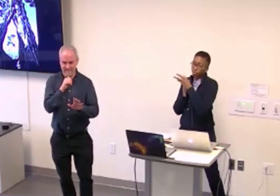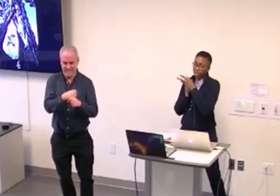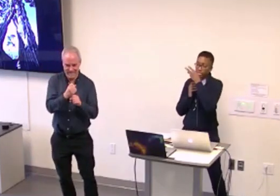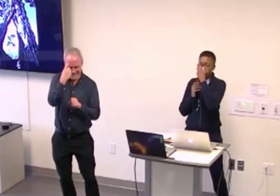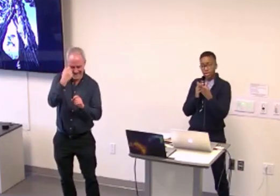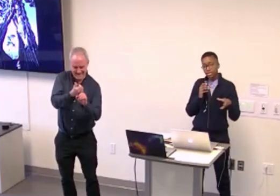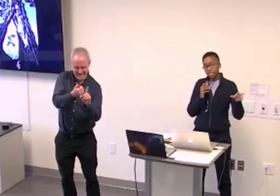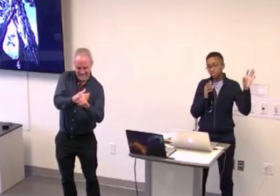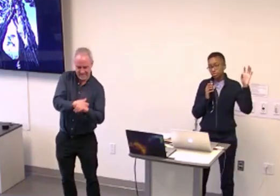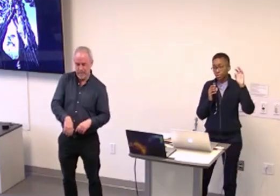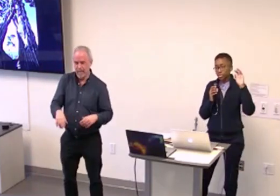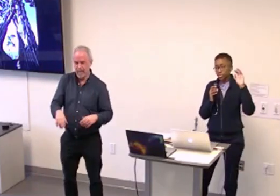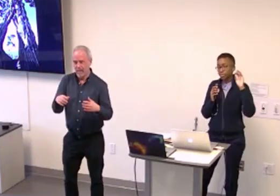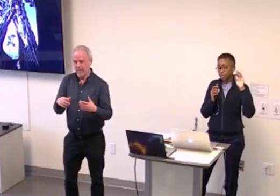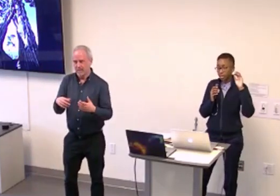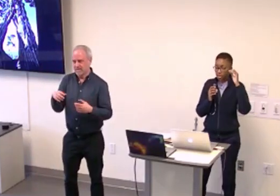and racism informing disability.